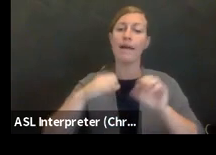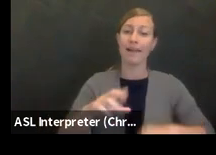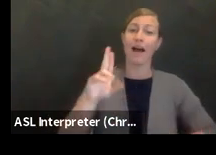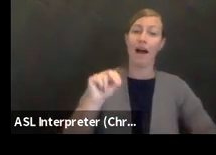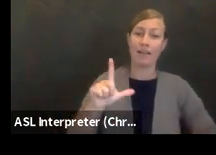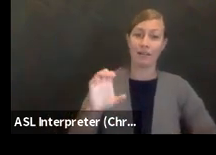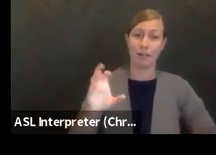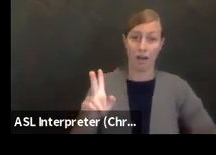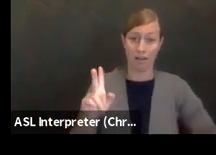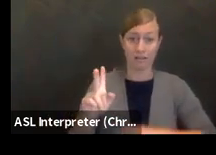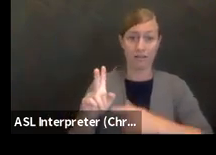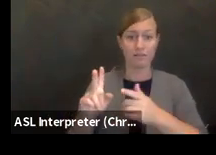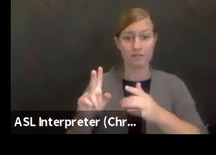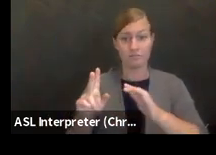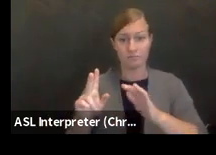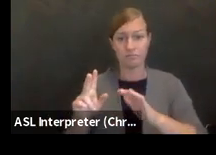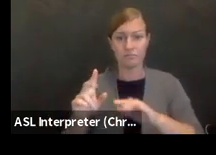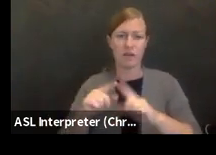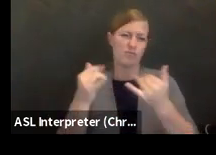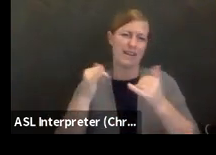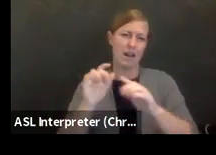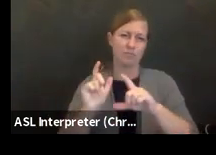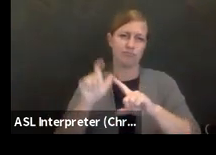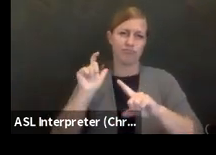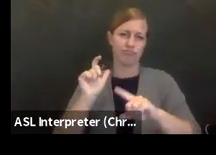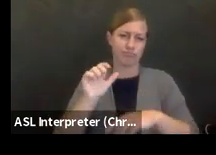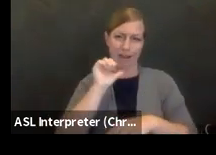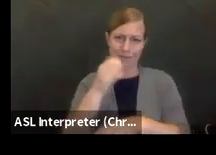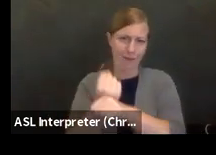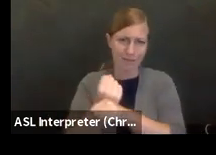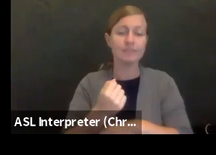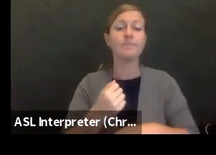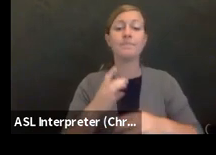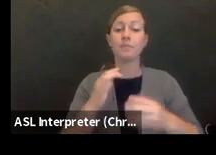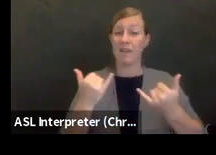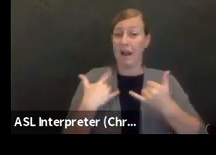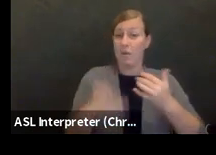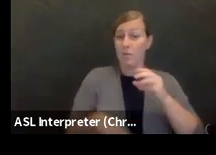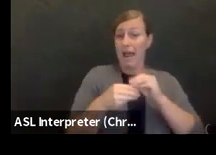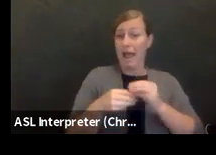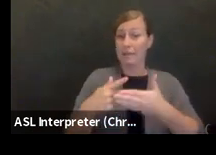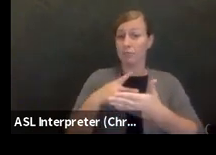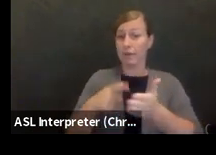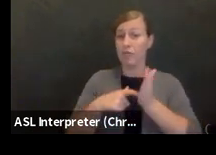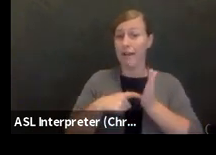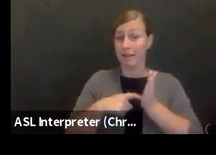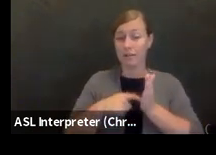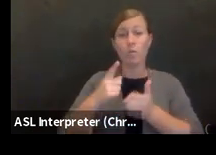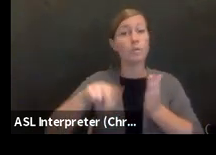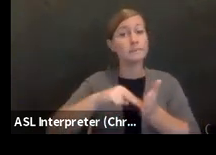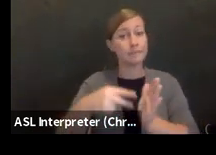ESD 112-- Kristina Wambold: I can have both. But right now I'm going to go into the add prerequisites. So I don't want a student to just be marked they did it.